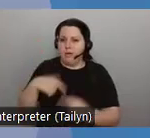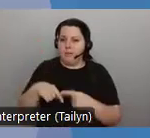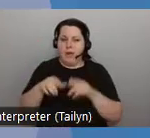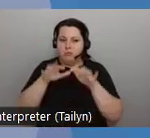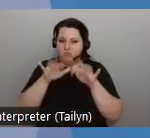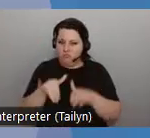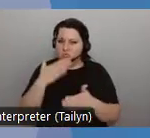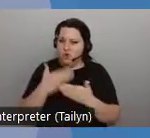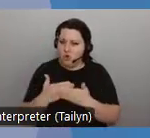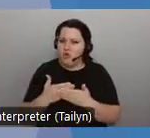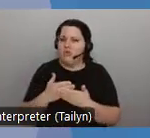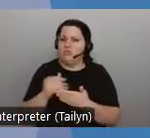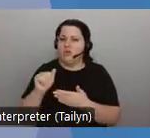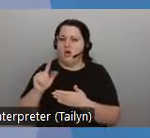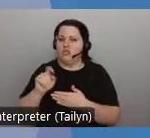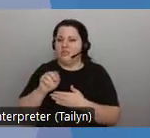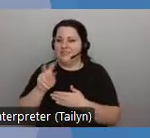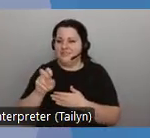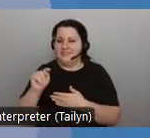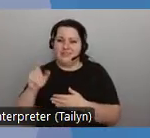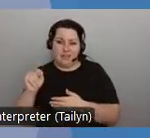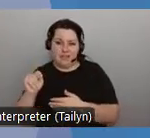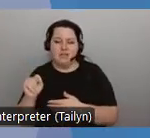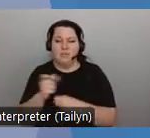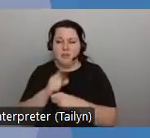alternative text, here are some general rules on how to cover this. I did have a presentation a few months ago on